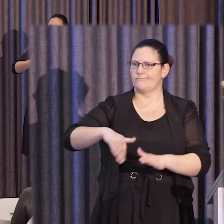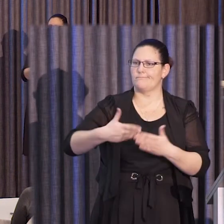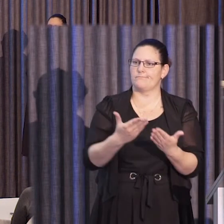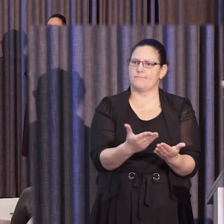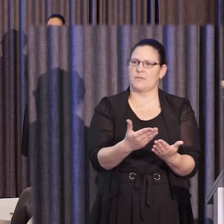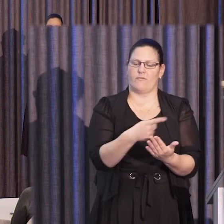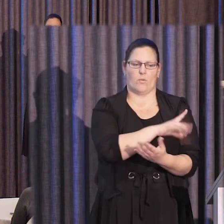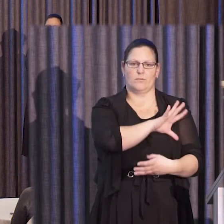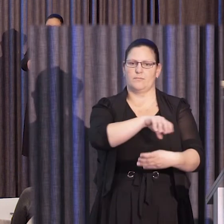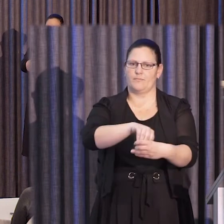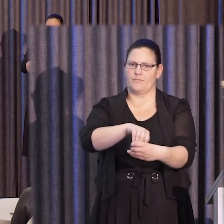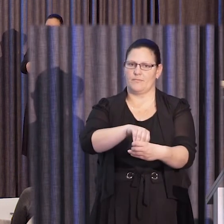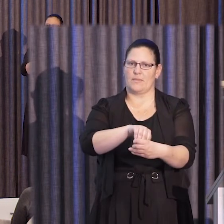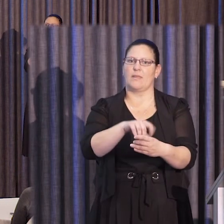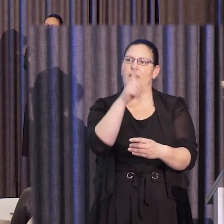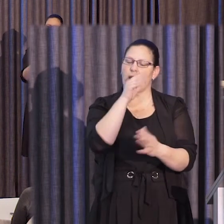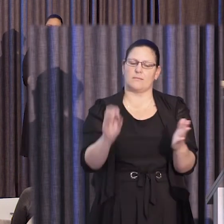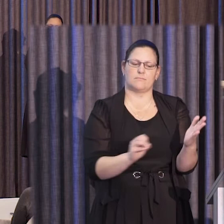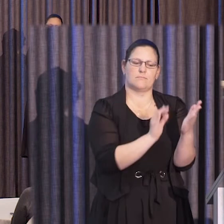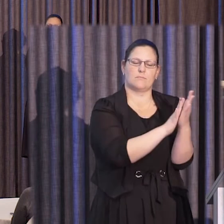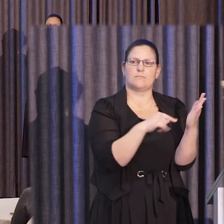to have built into their individual plans to sustain the network.